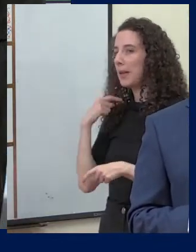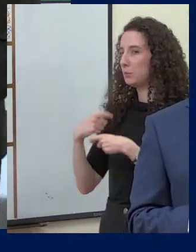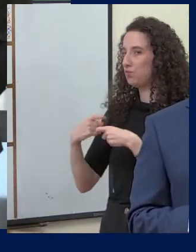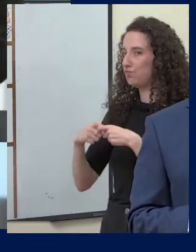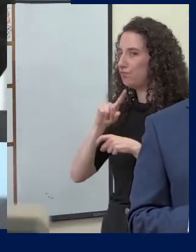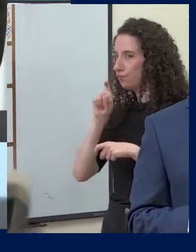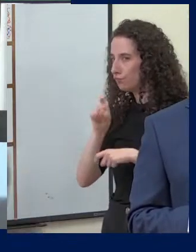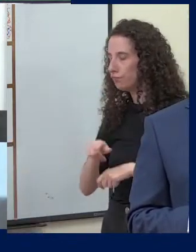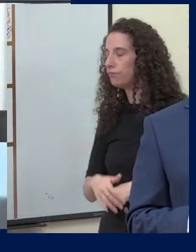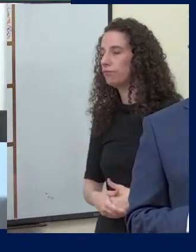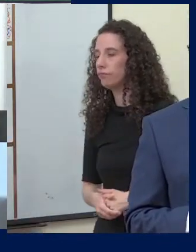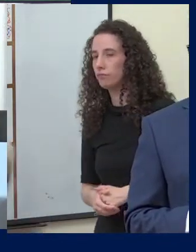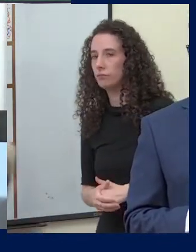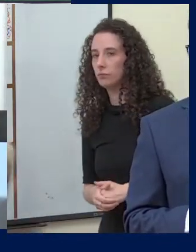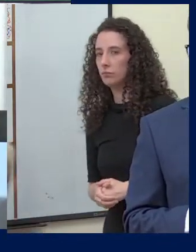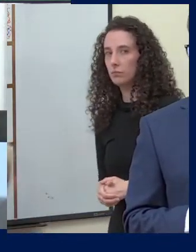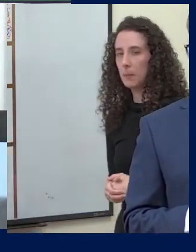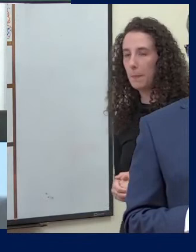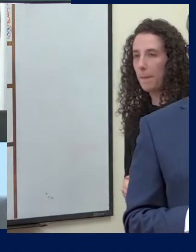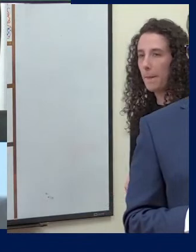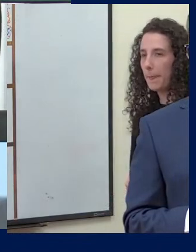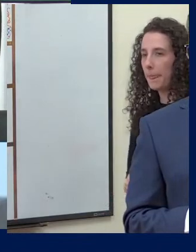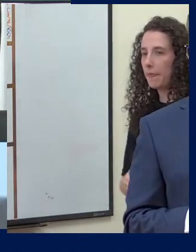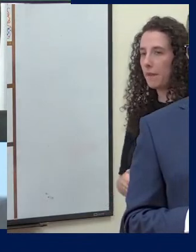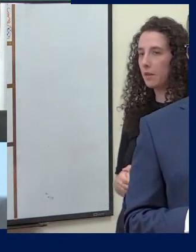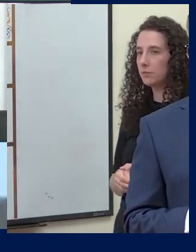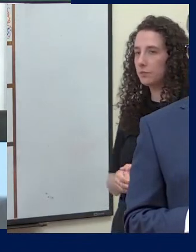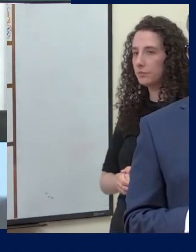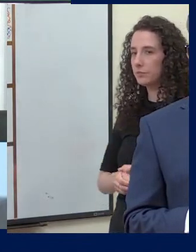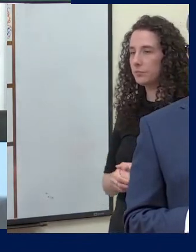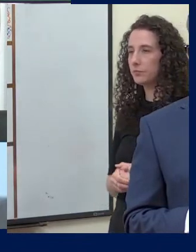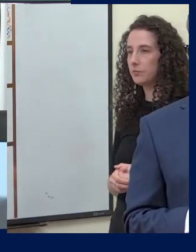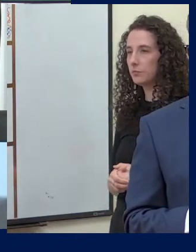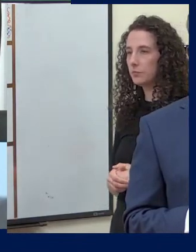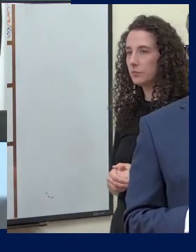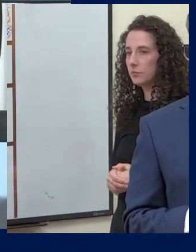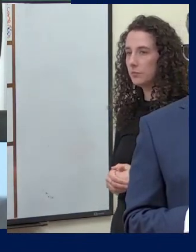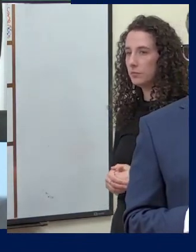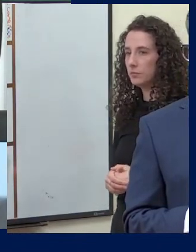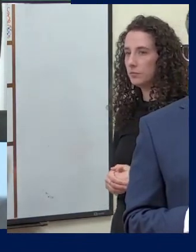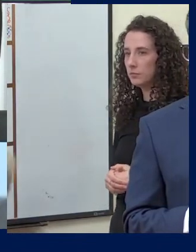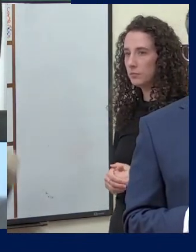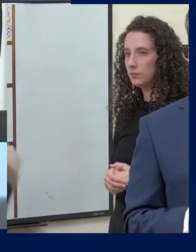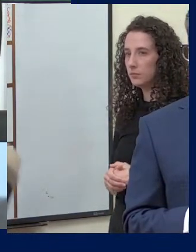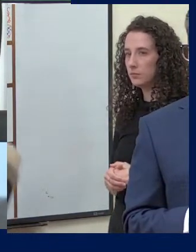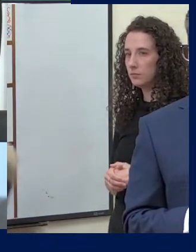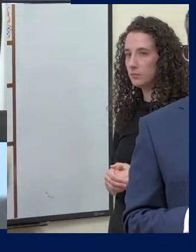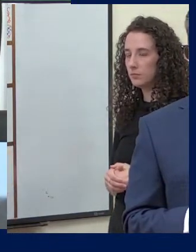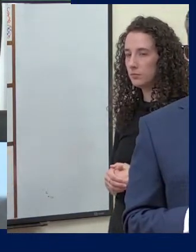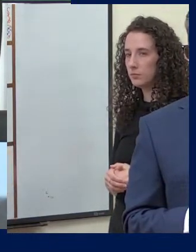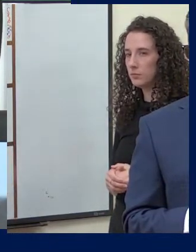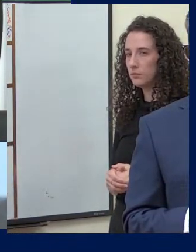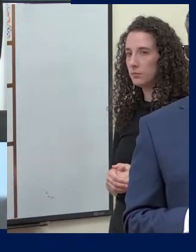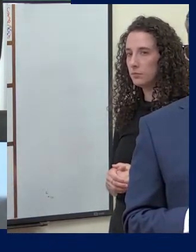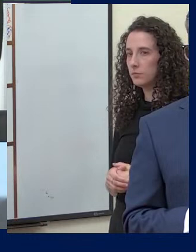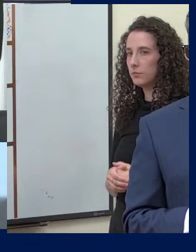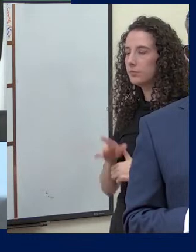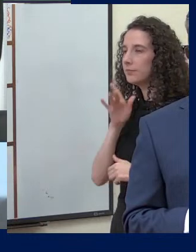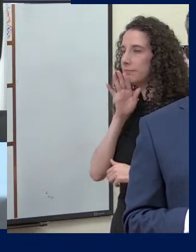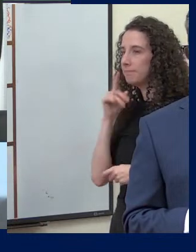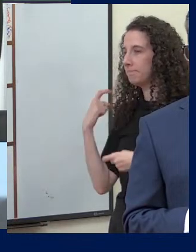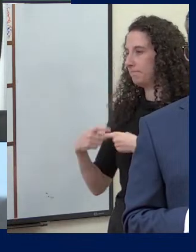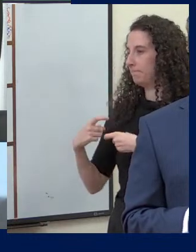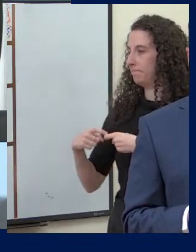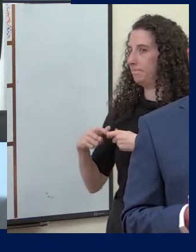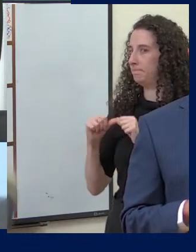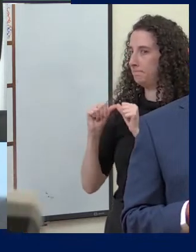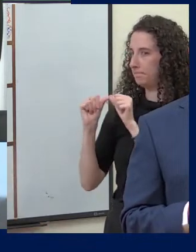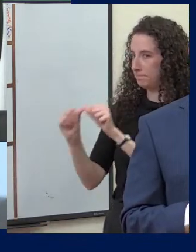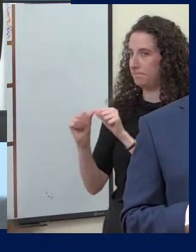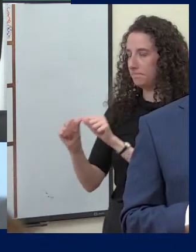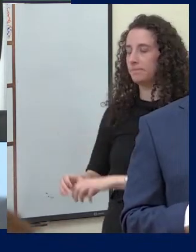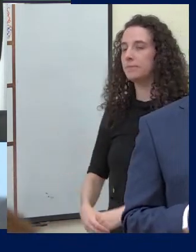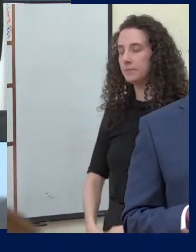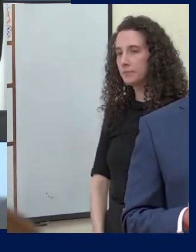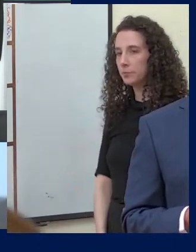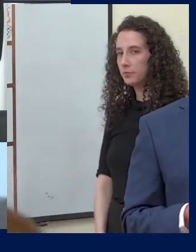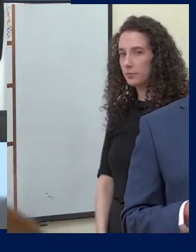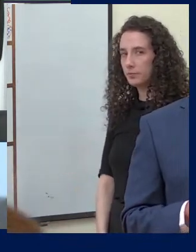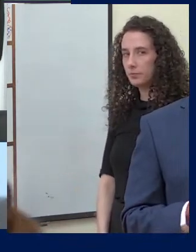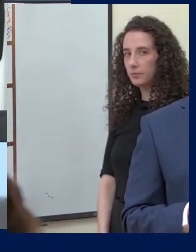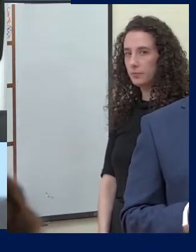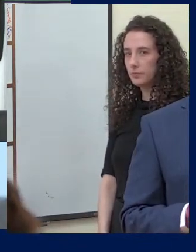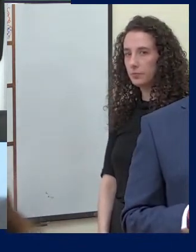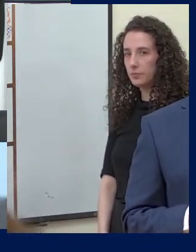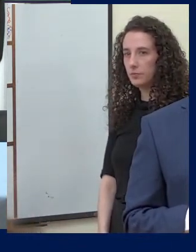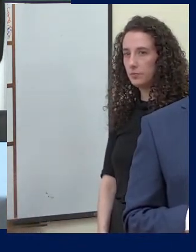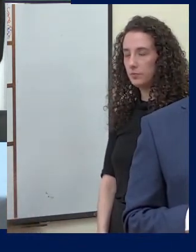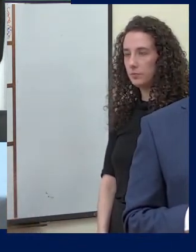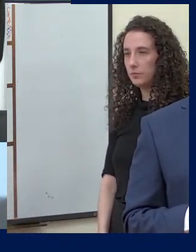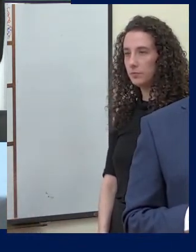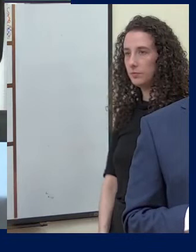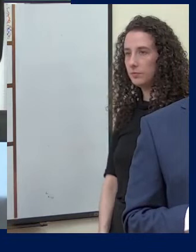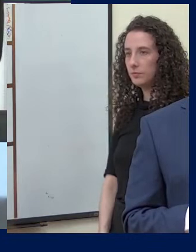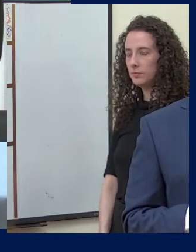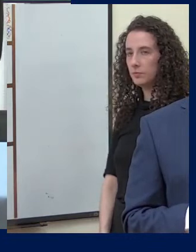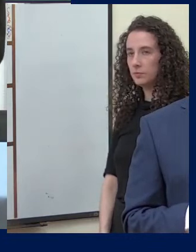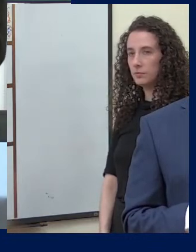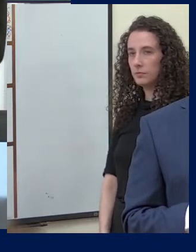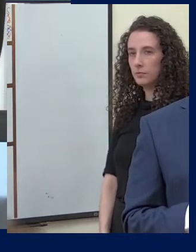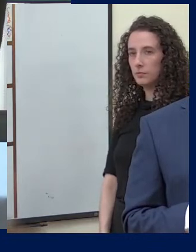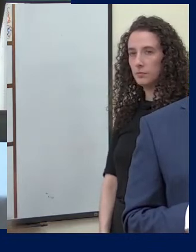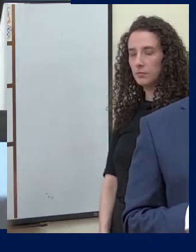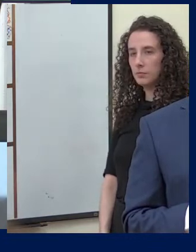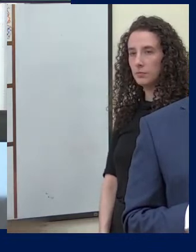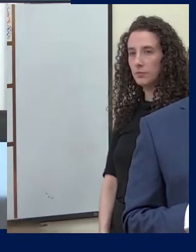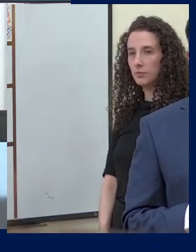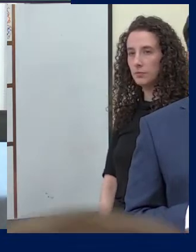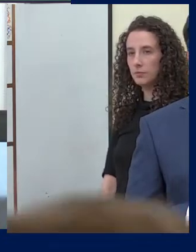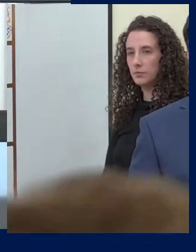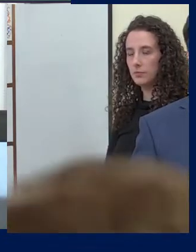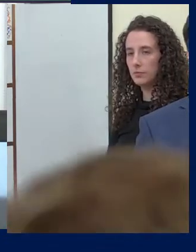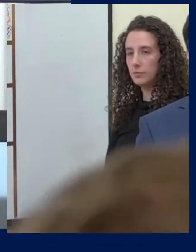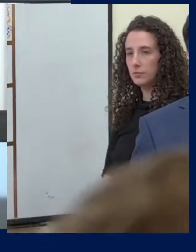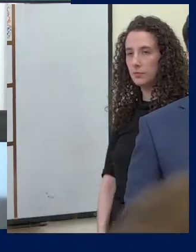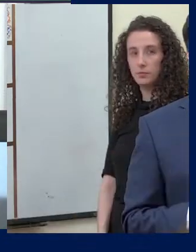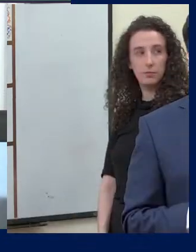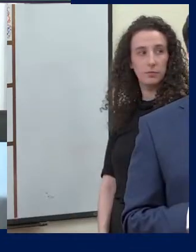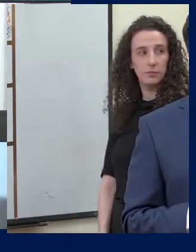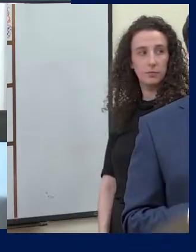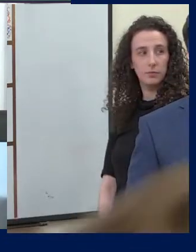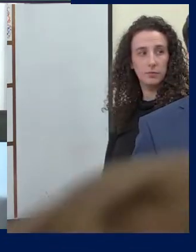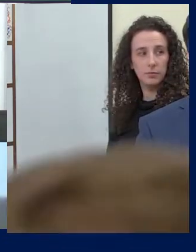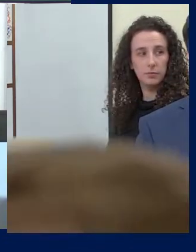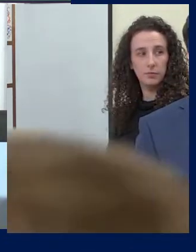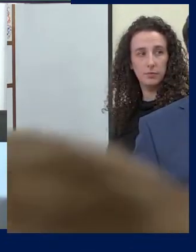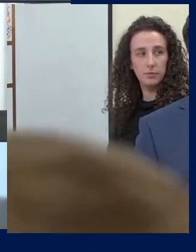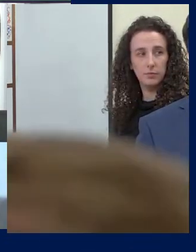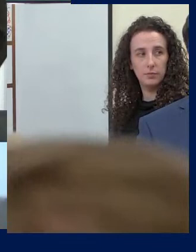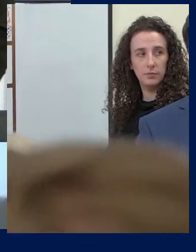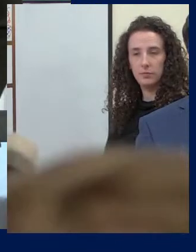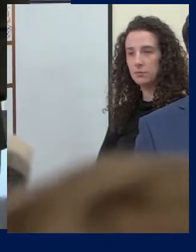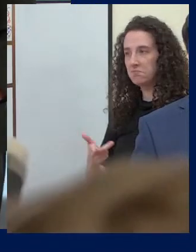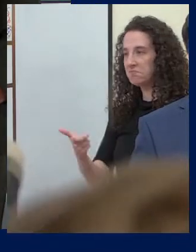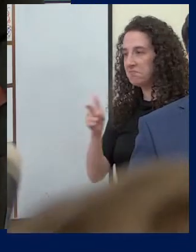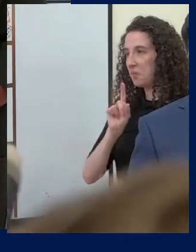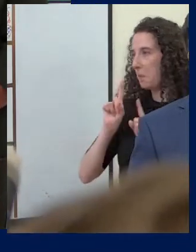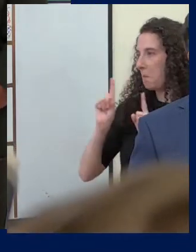That's all the